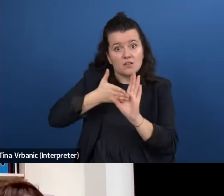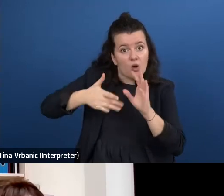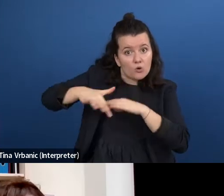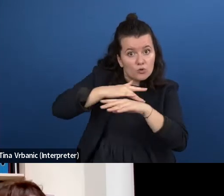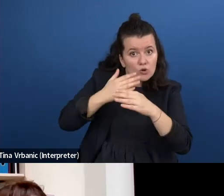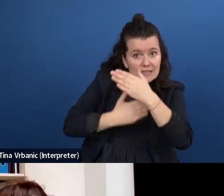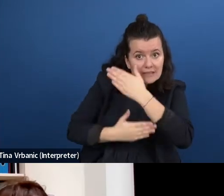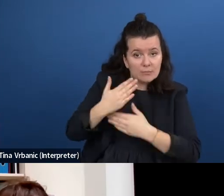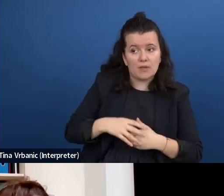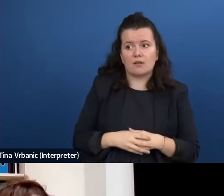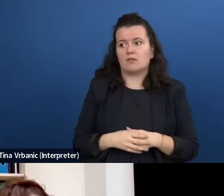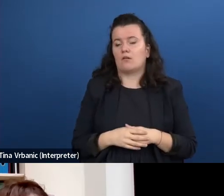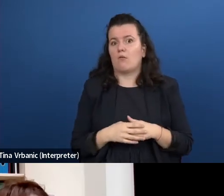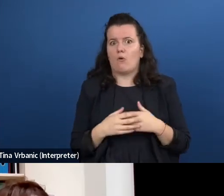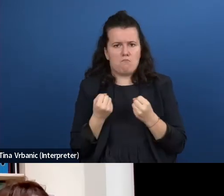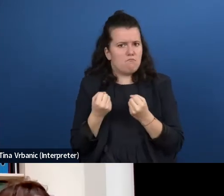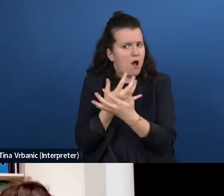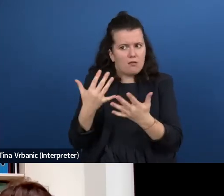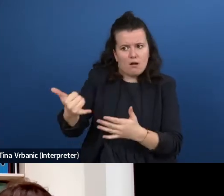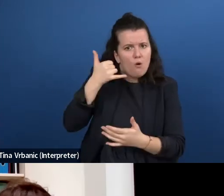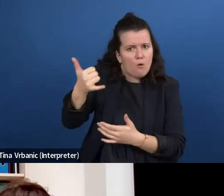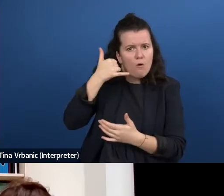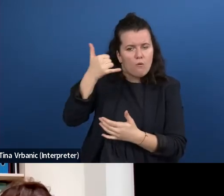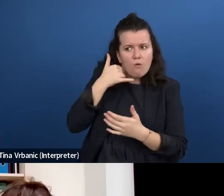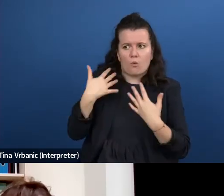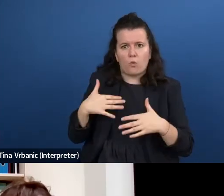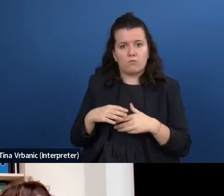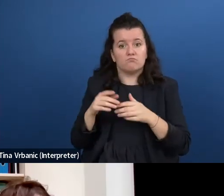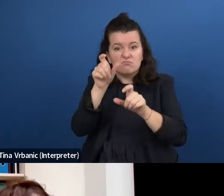who had resources in this area, especially housing resources.